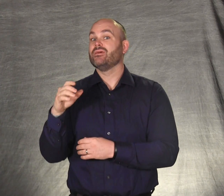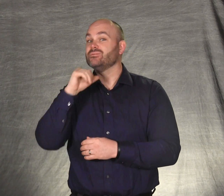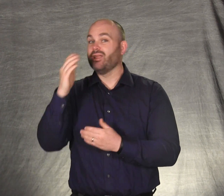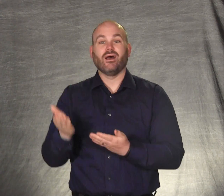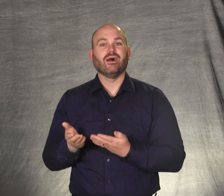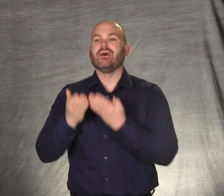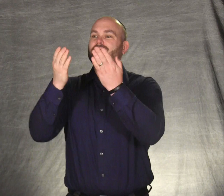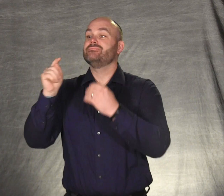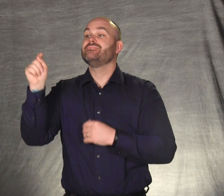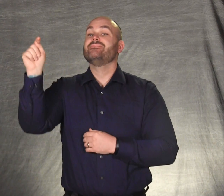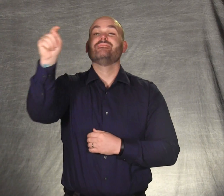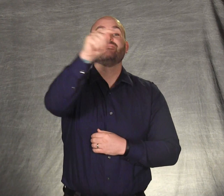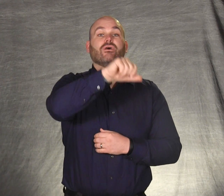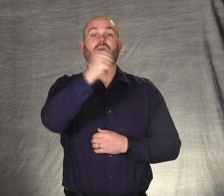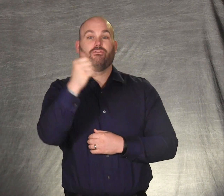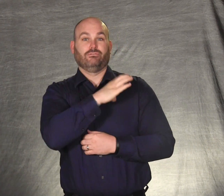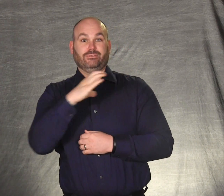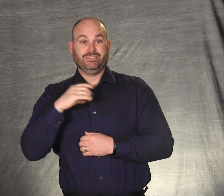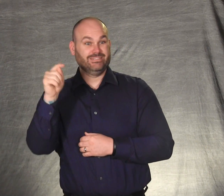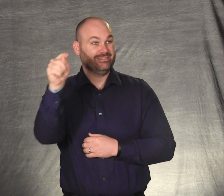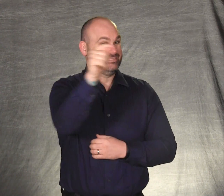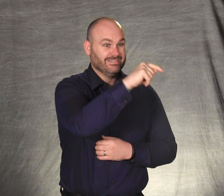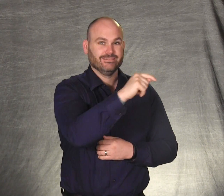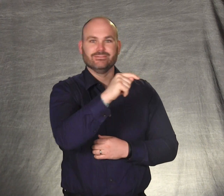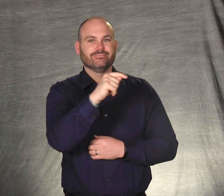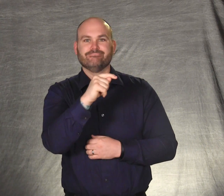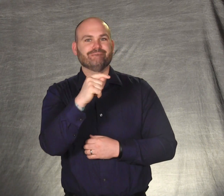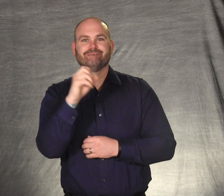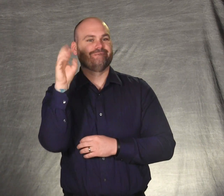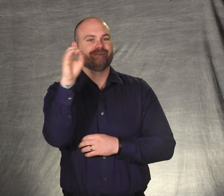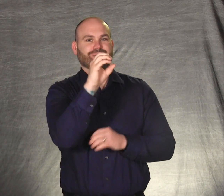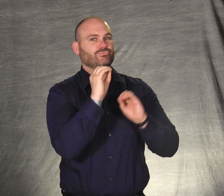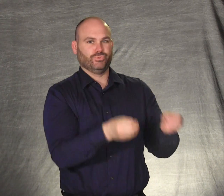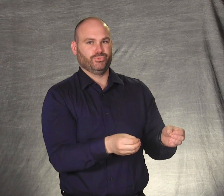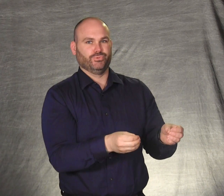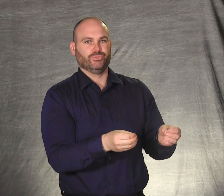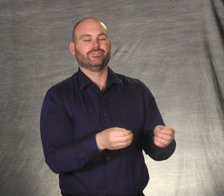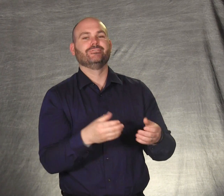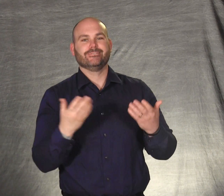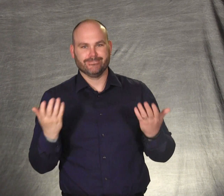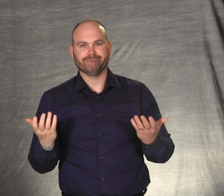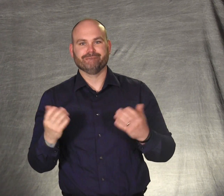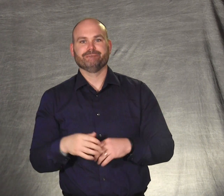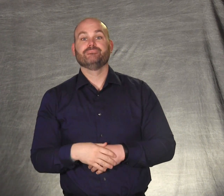it was not heard in the other necessary committees.